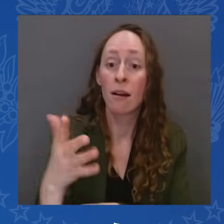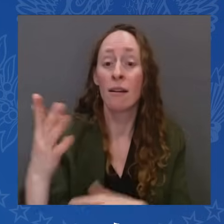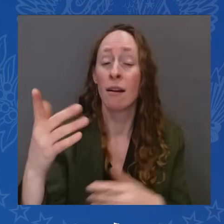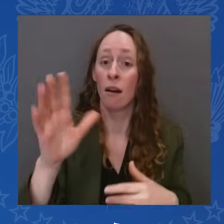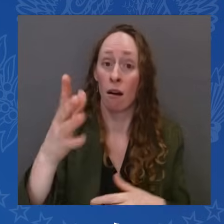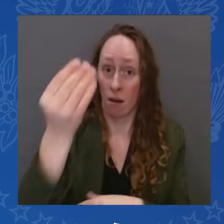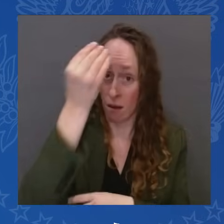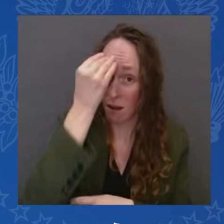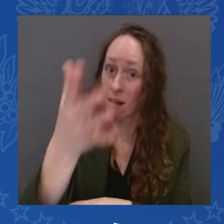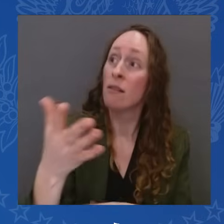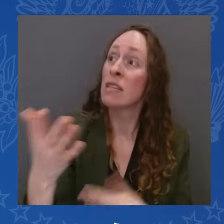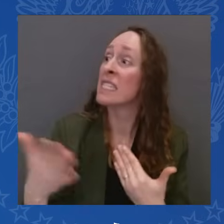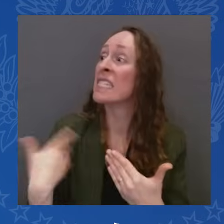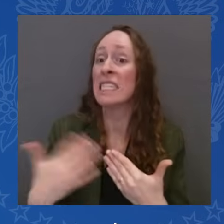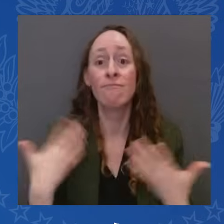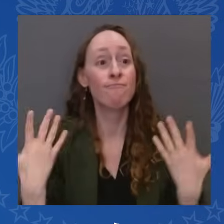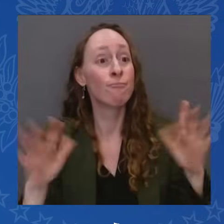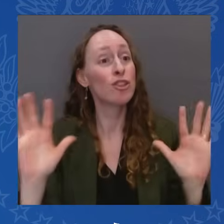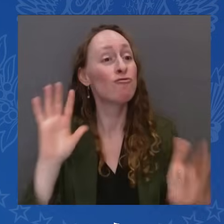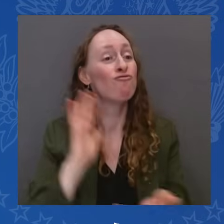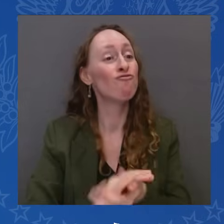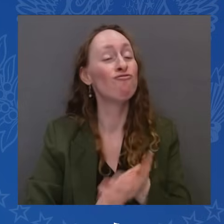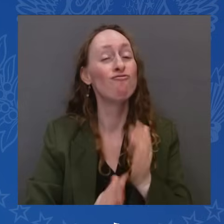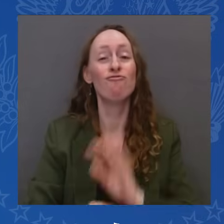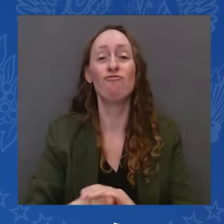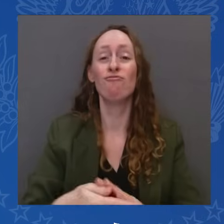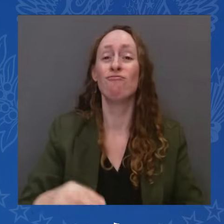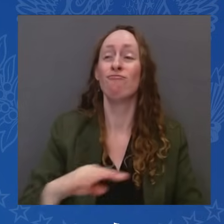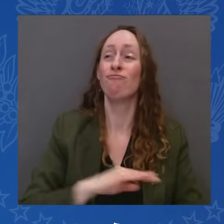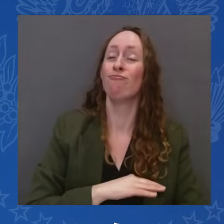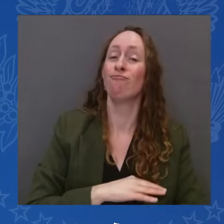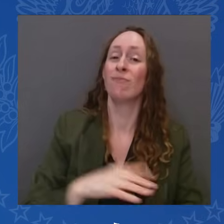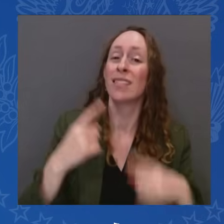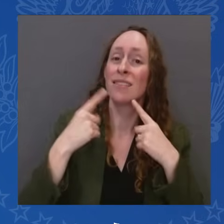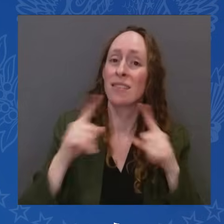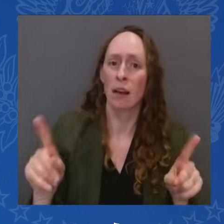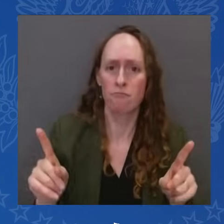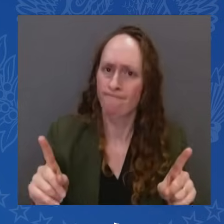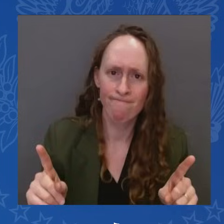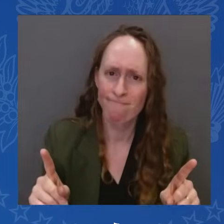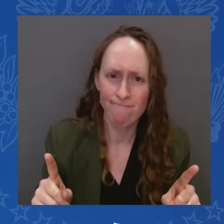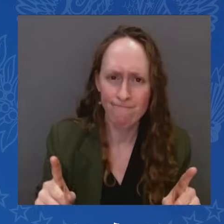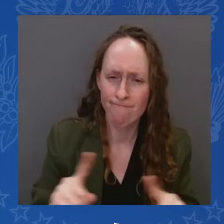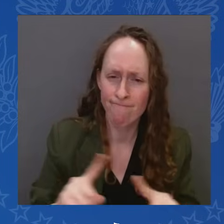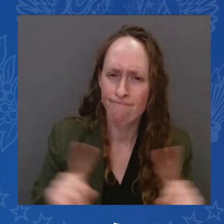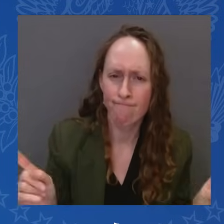They were serious steps forward. Indeed, we gained victory on the sea.